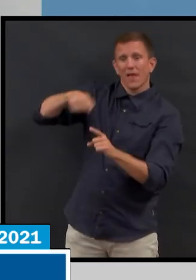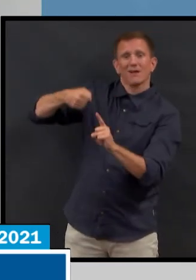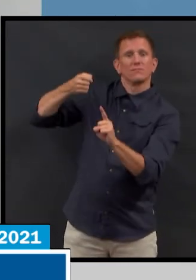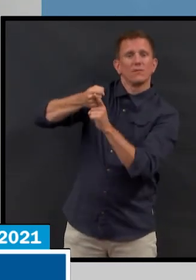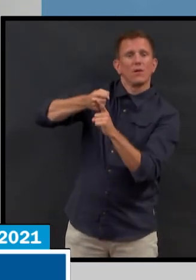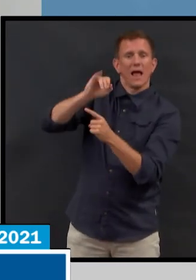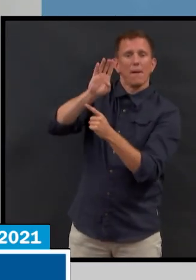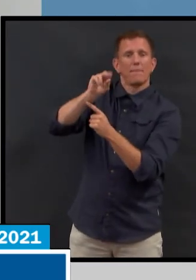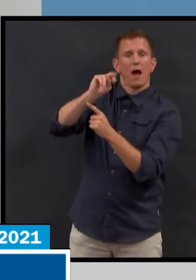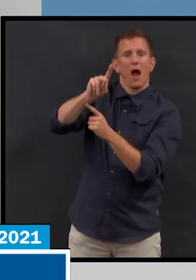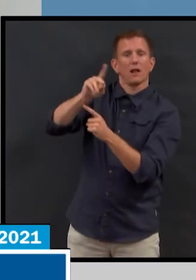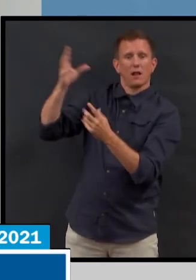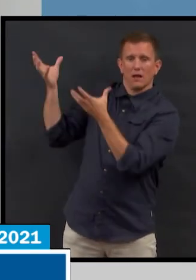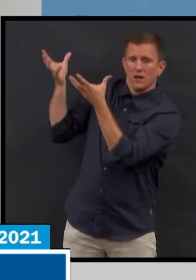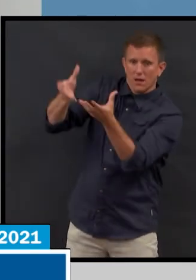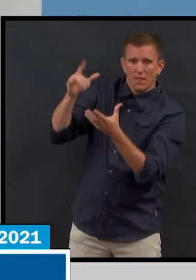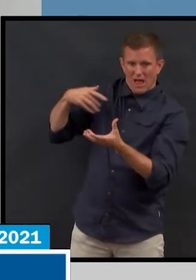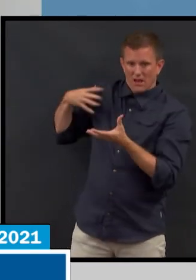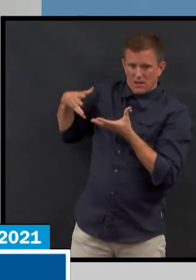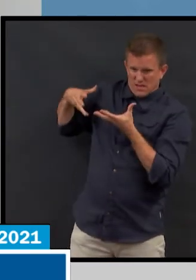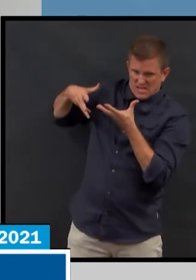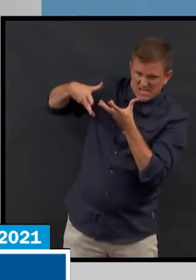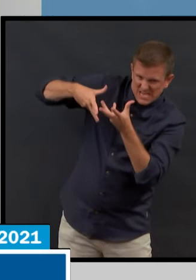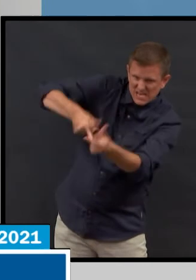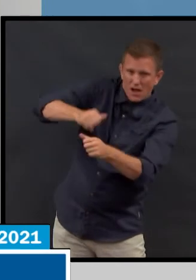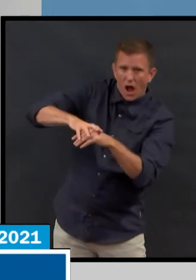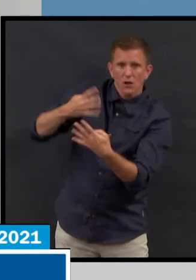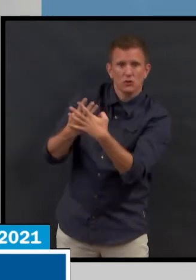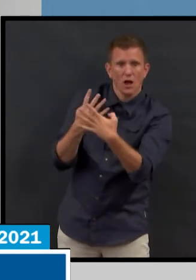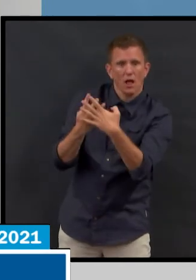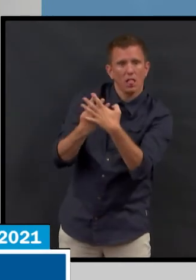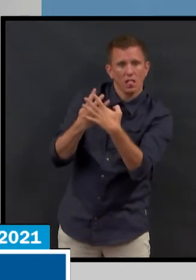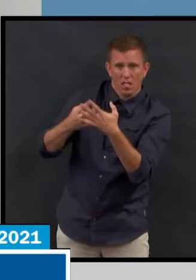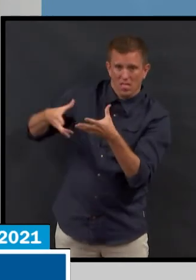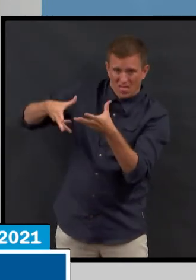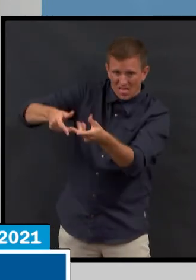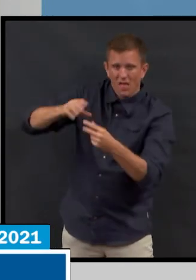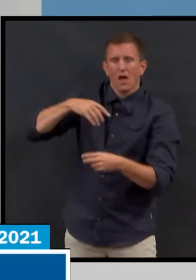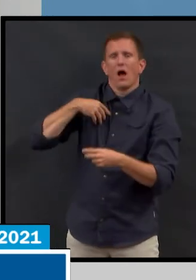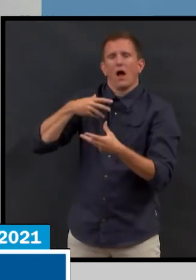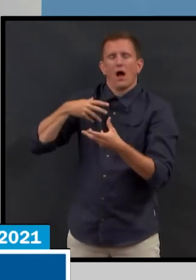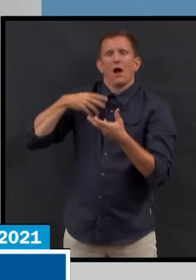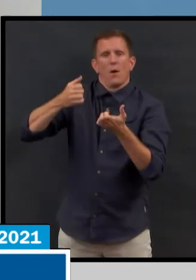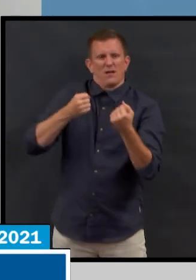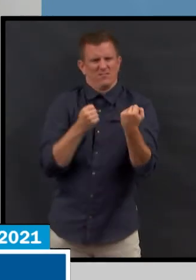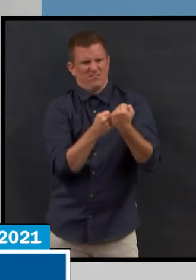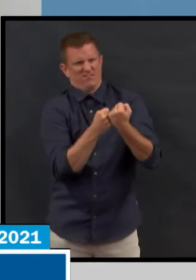those appropriate supports but the chief can speak to the direct enforcement side of this as well